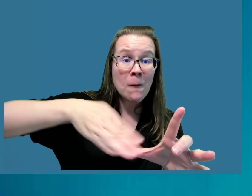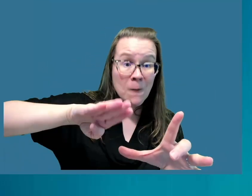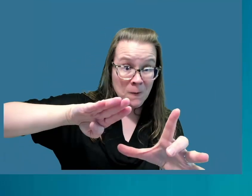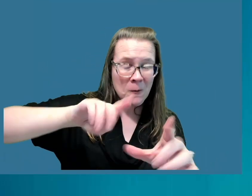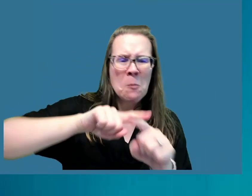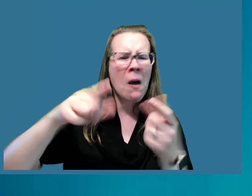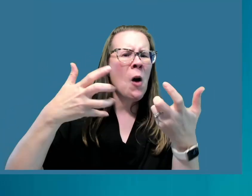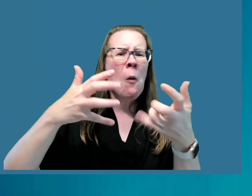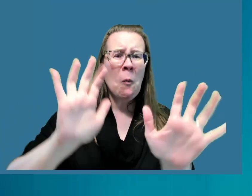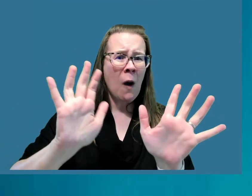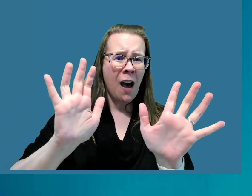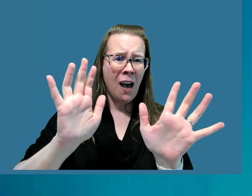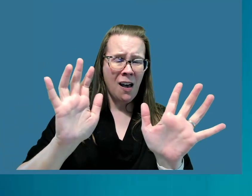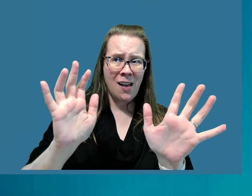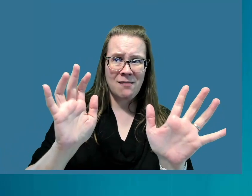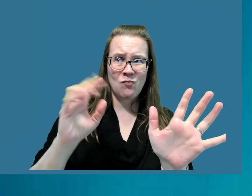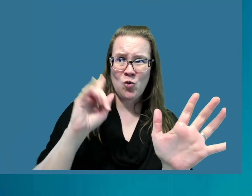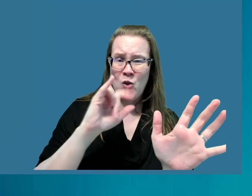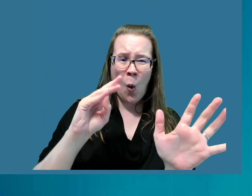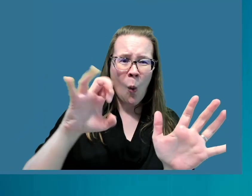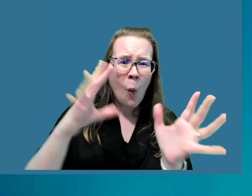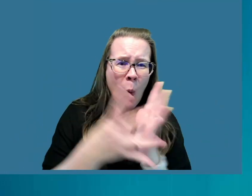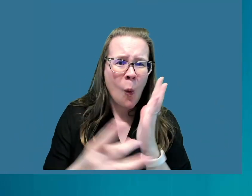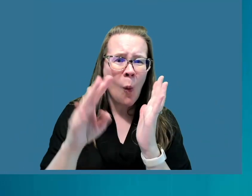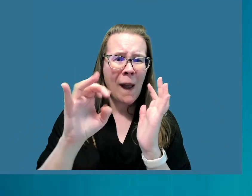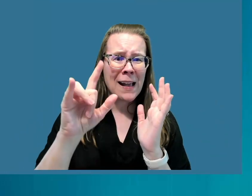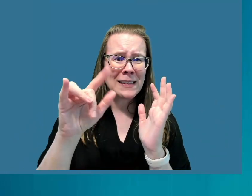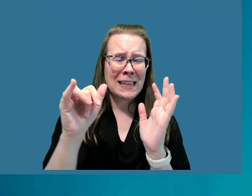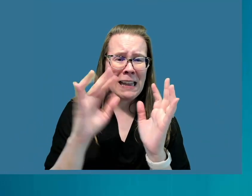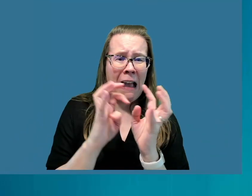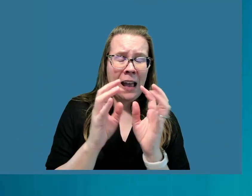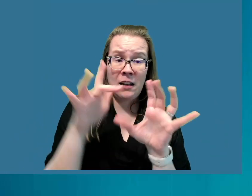extra melty. Like you want to be able to leave an impression, um, with your finger; but you don't